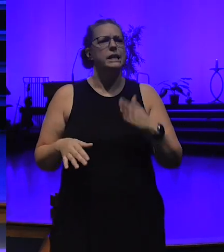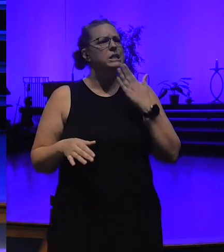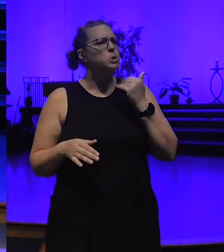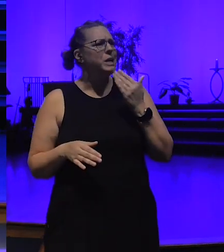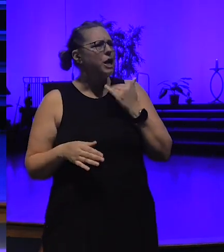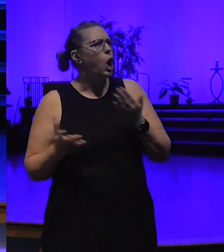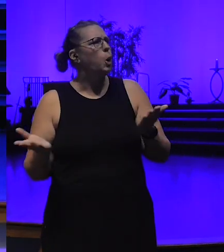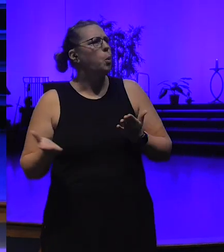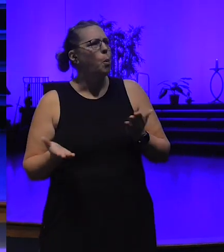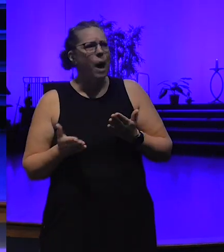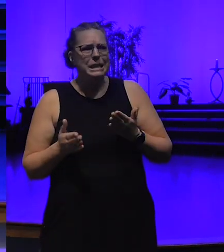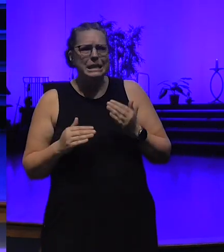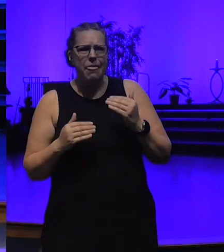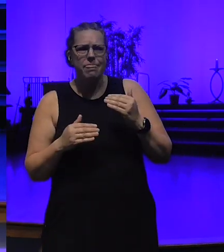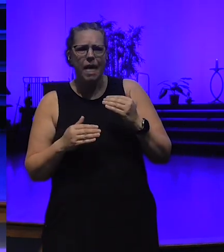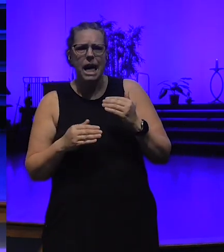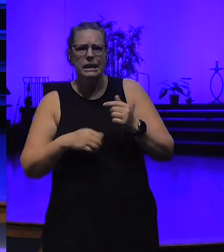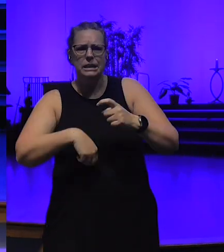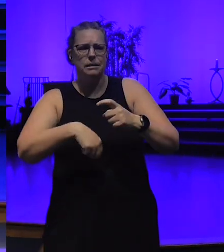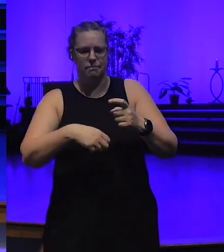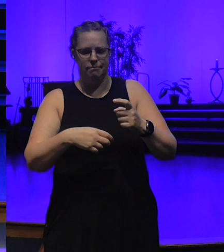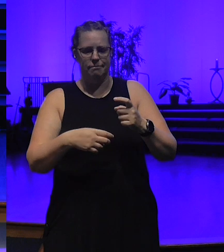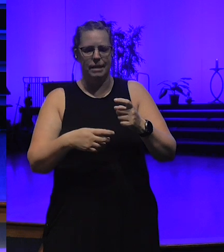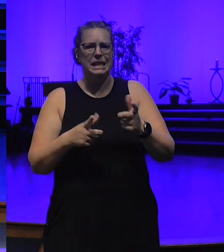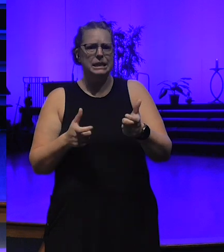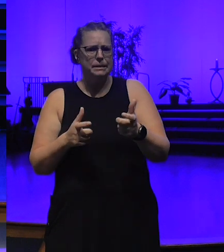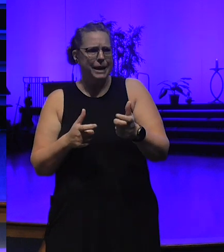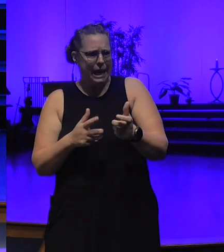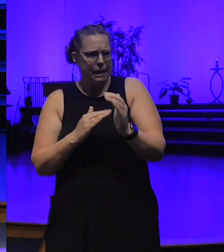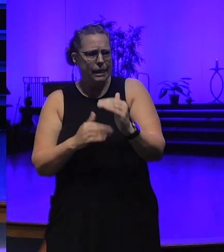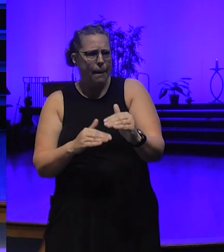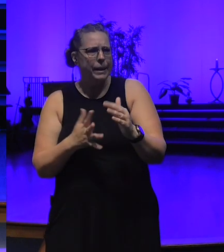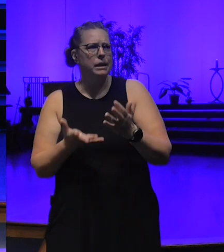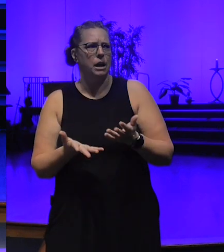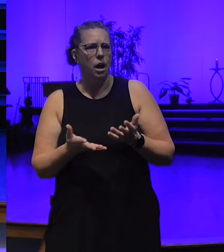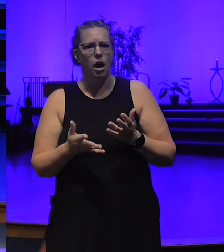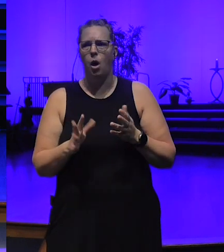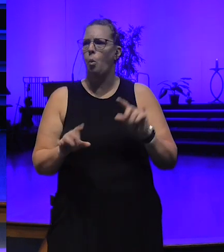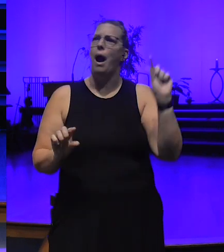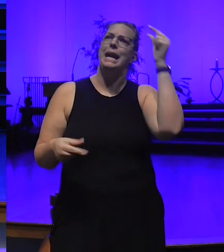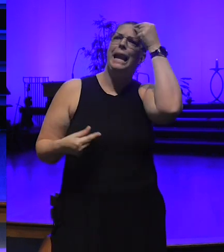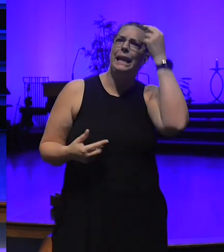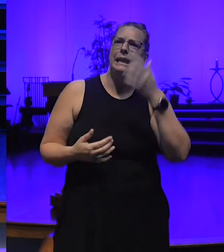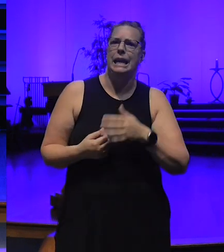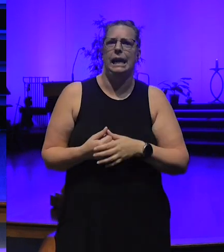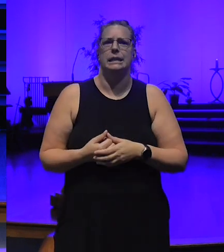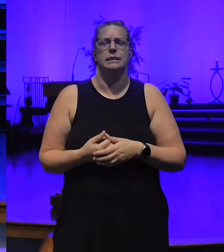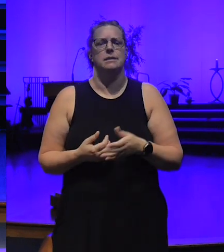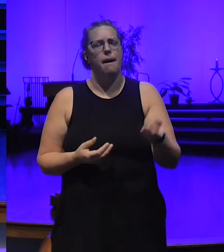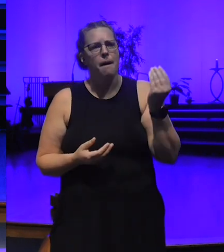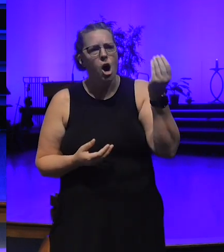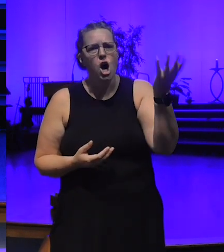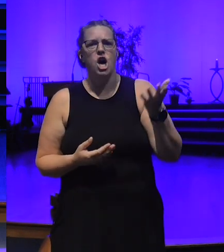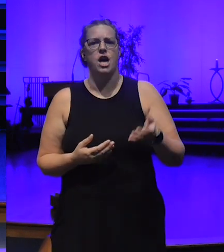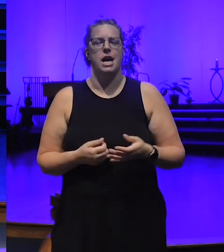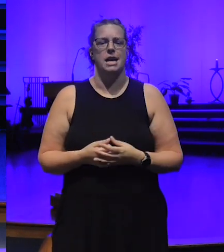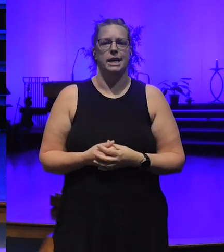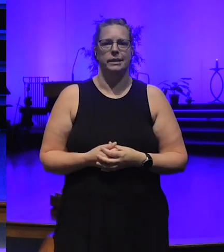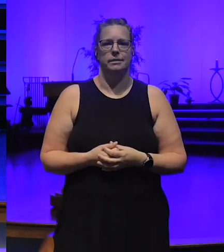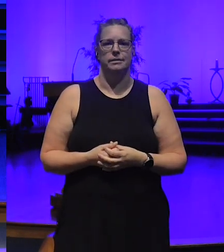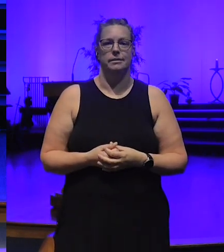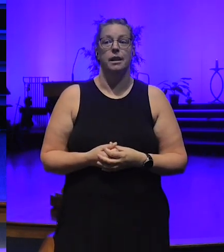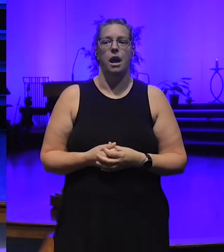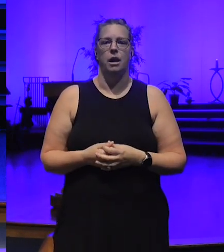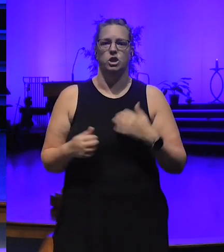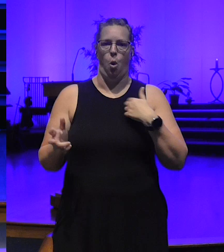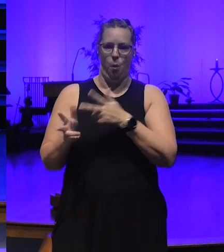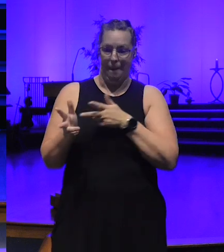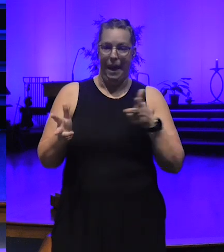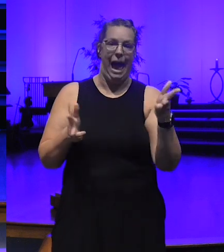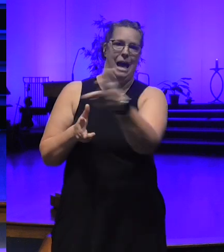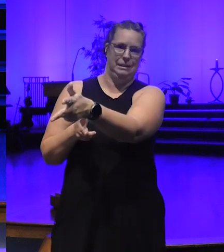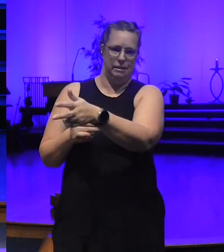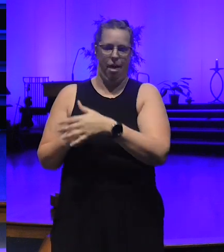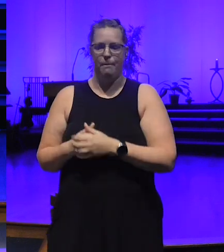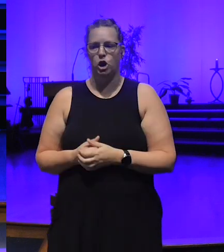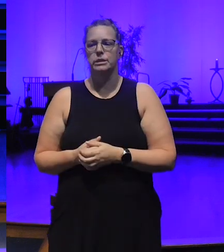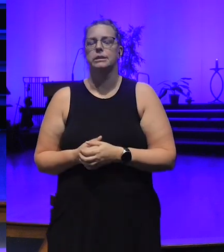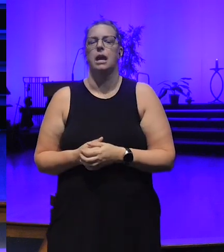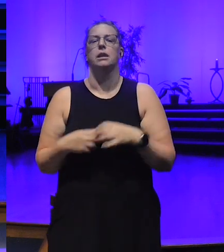limit does this person have nowhere to go what an idiot oh so we pass him up and keep driving and